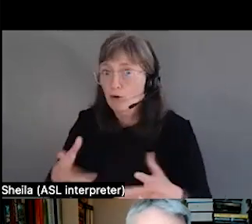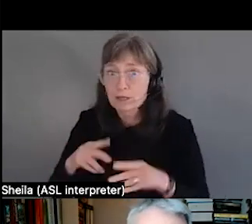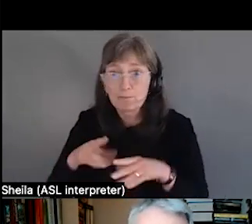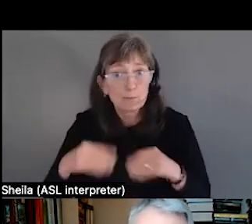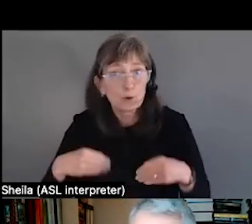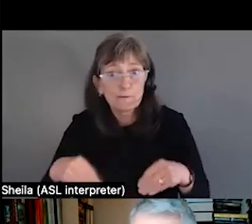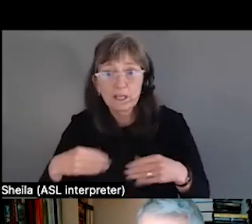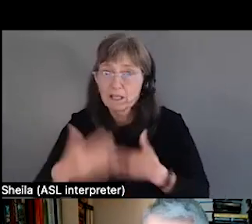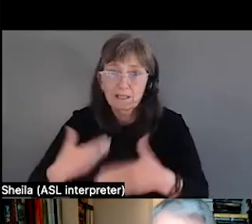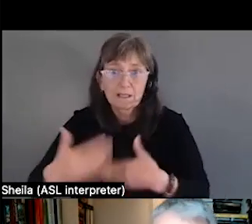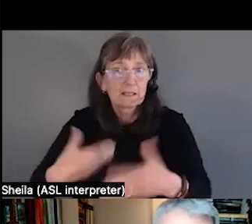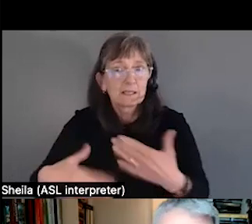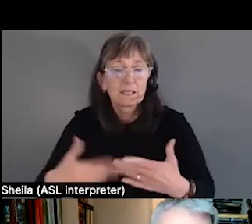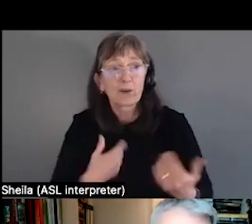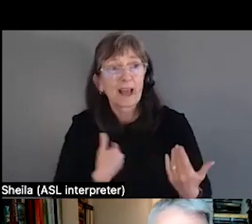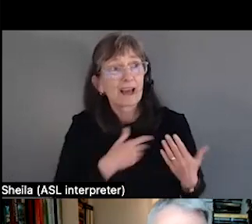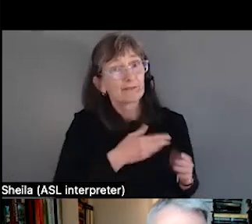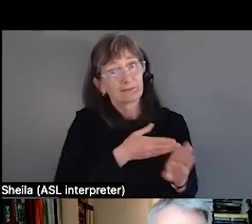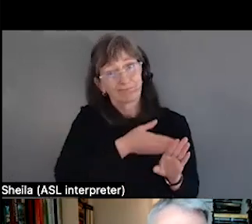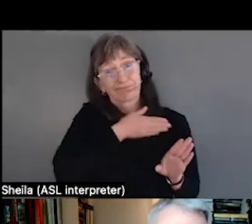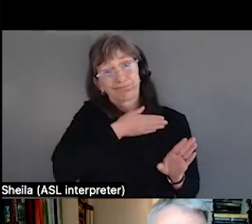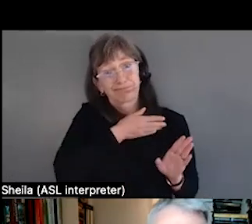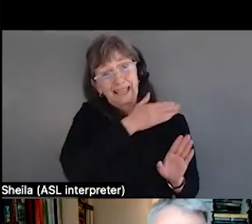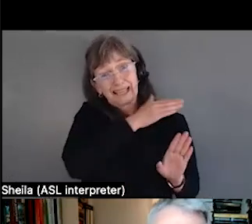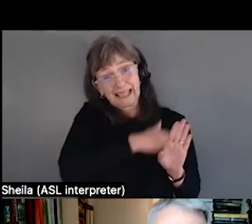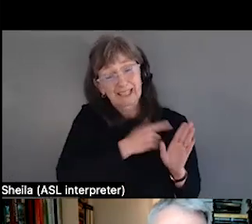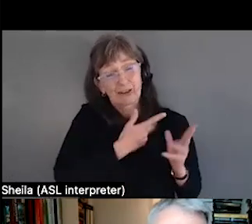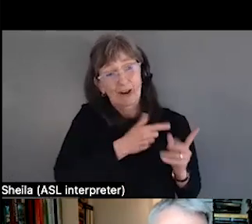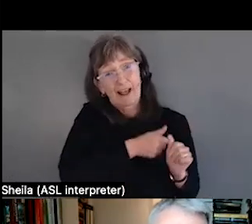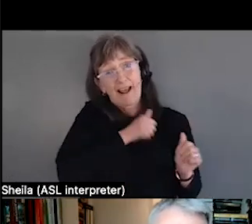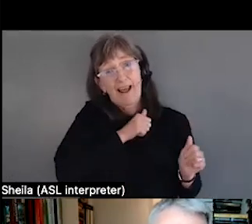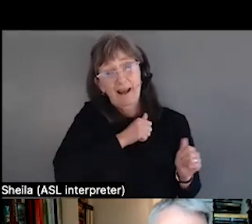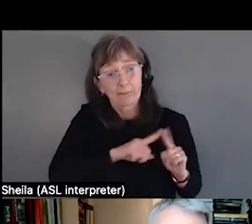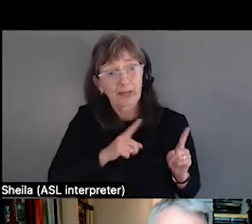we always have to deal with whilst trying to lay the track in front of us at the same time.